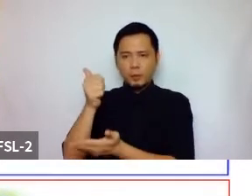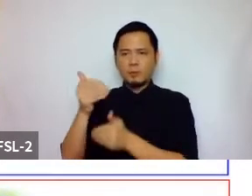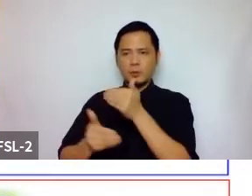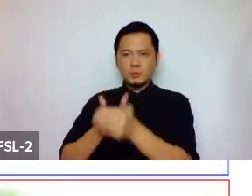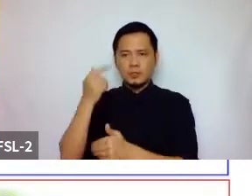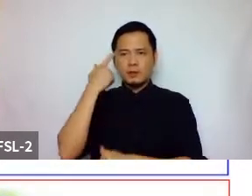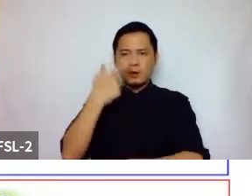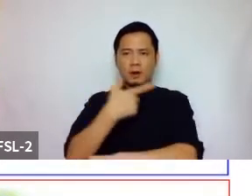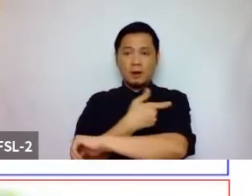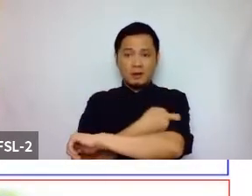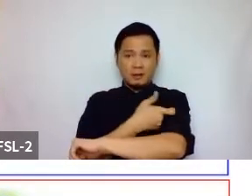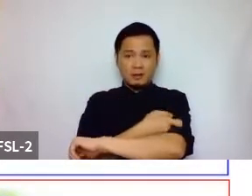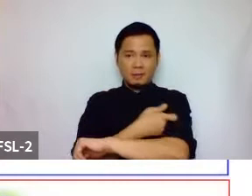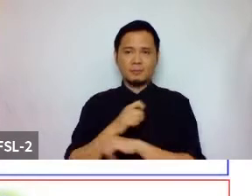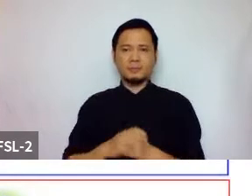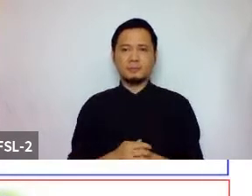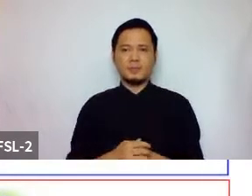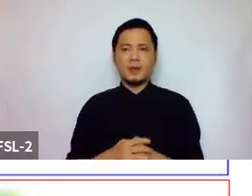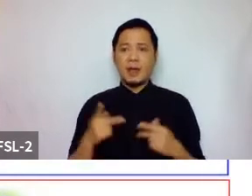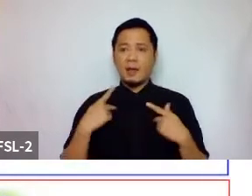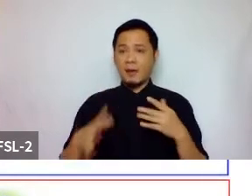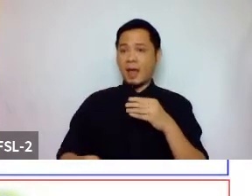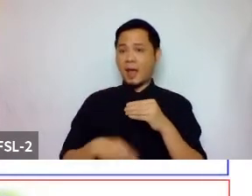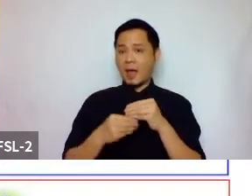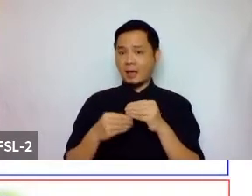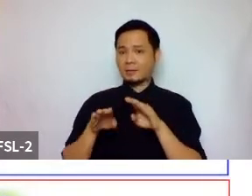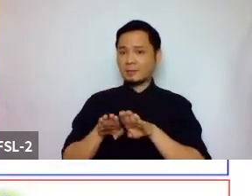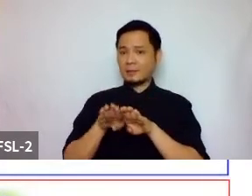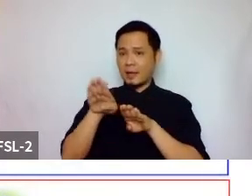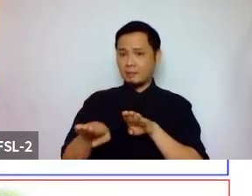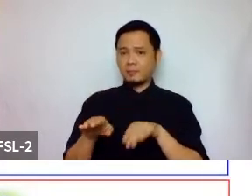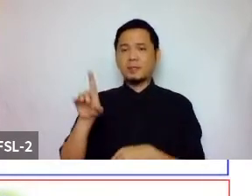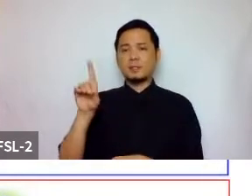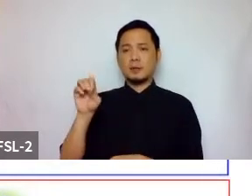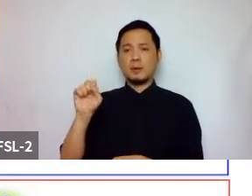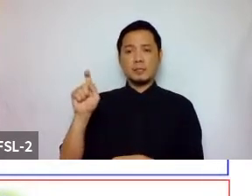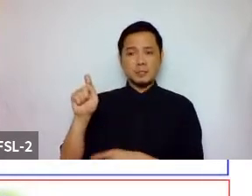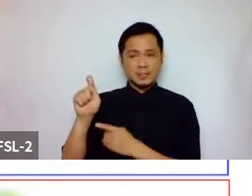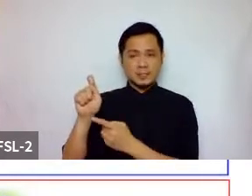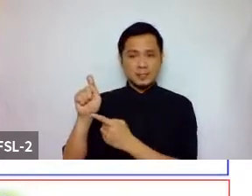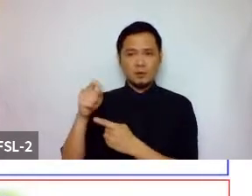We have an additional layer. That is us from the Department of Science and Technology vaccine expert panel.